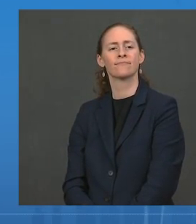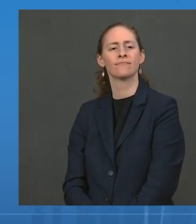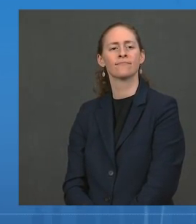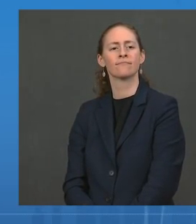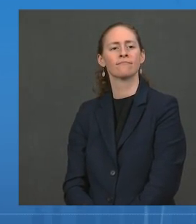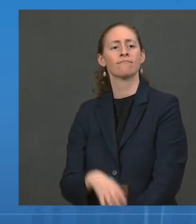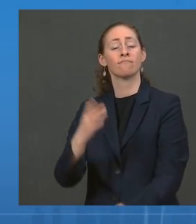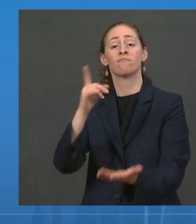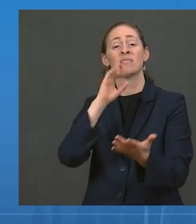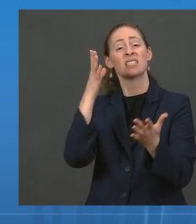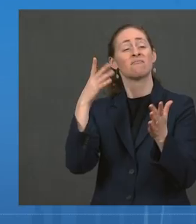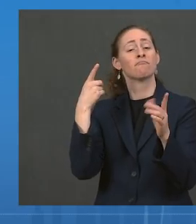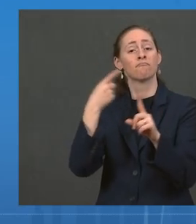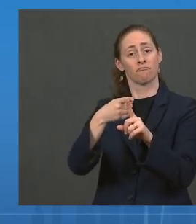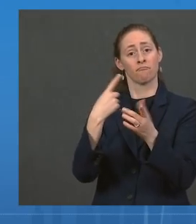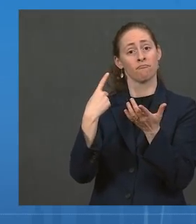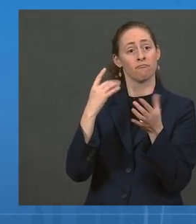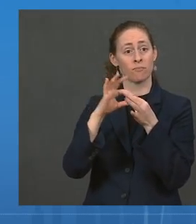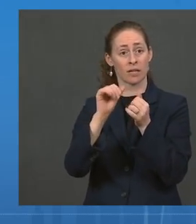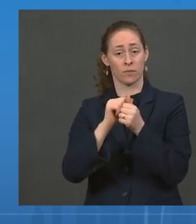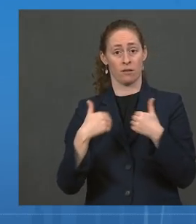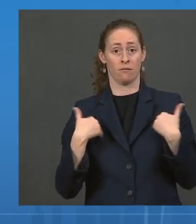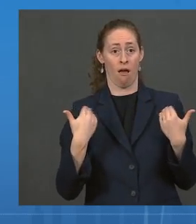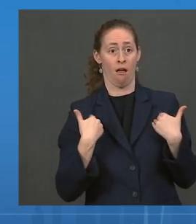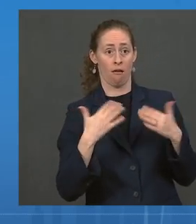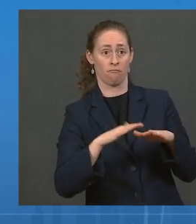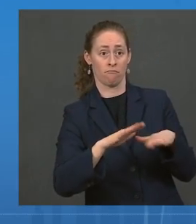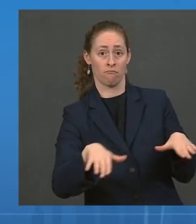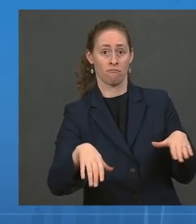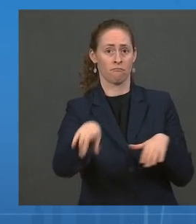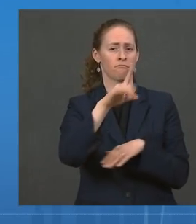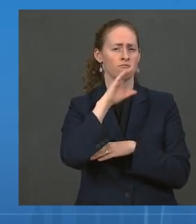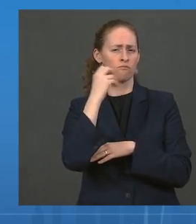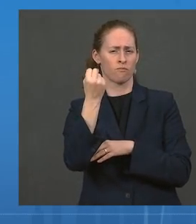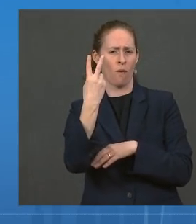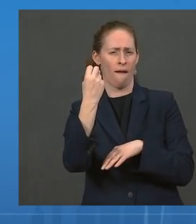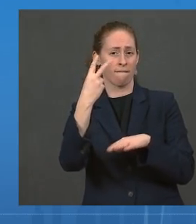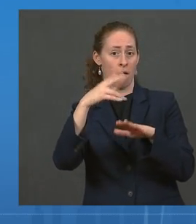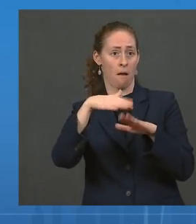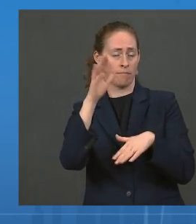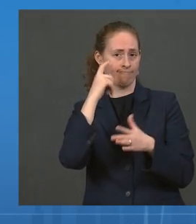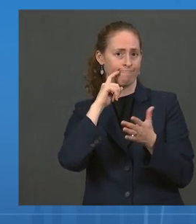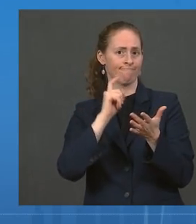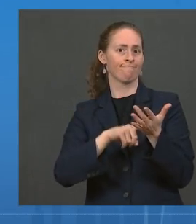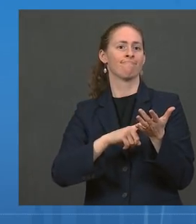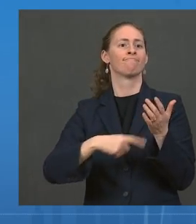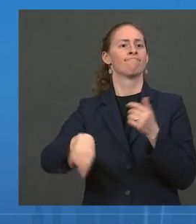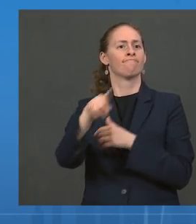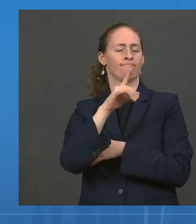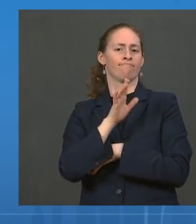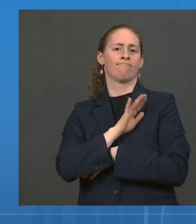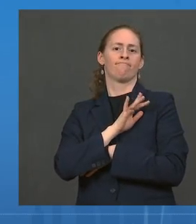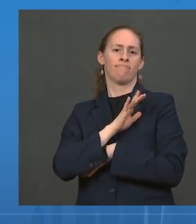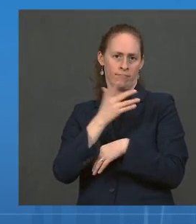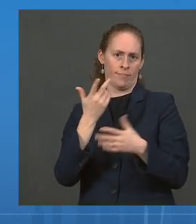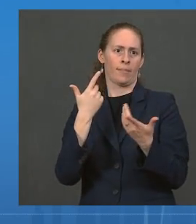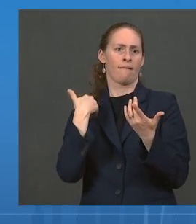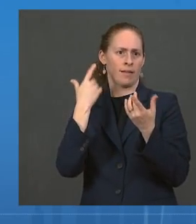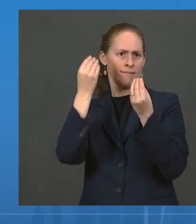in our adolescents, our ages 12 and up, where we have more data. And we'll be updating our data on vaccine effectiveness later this week.